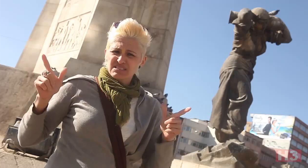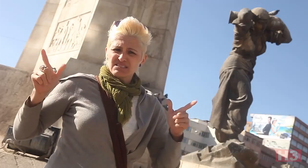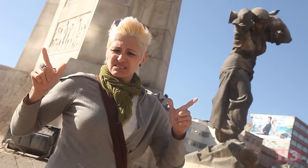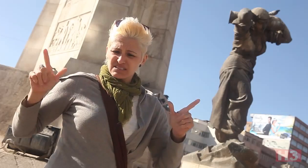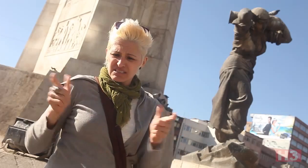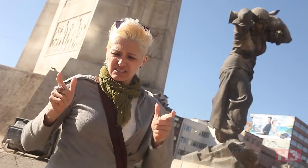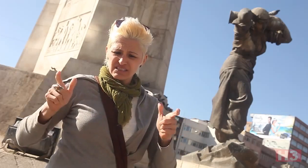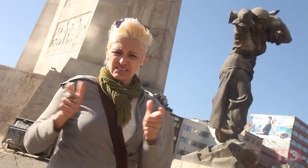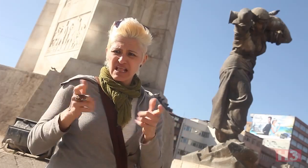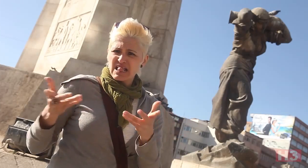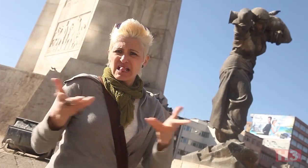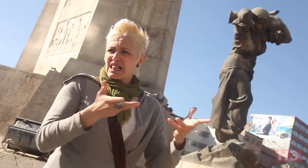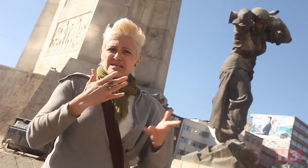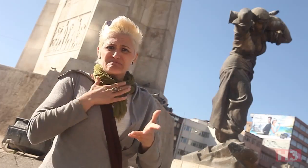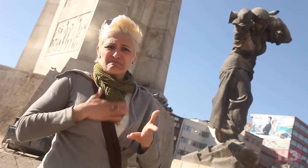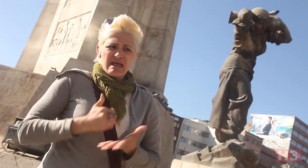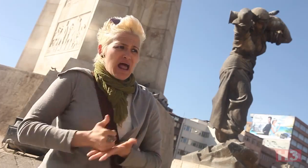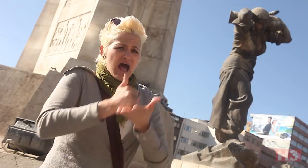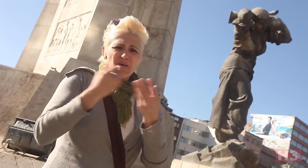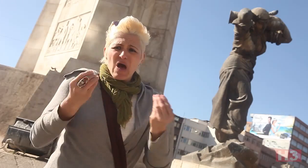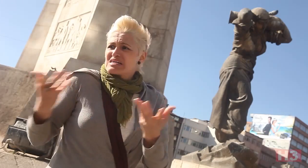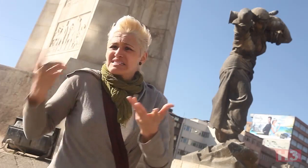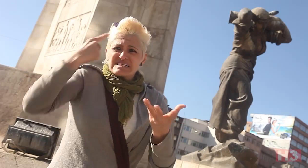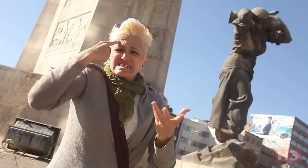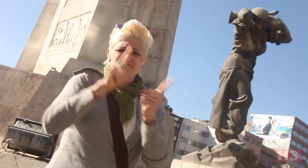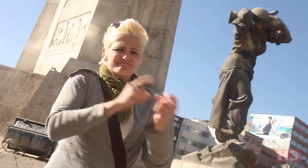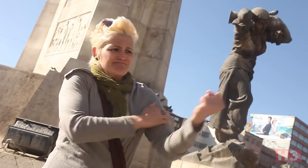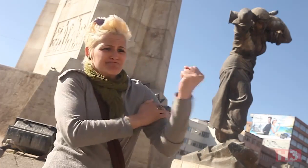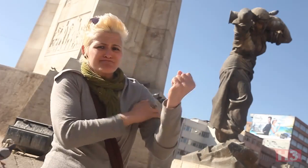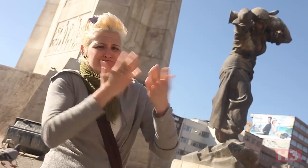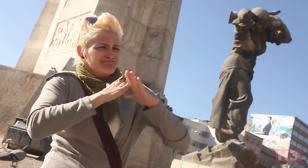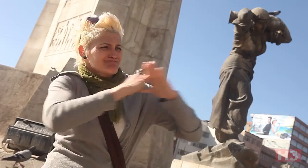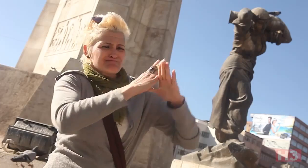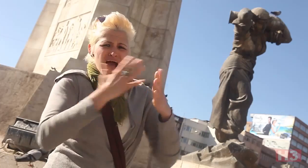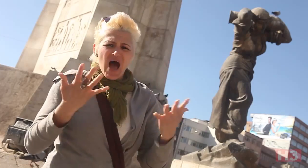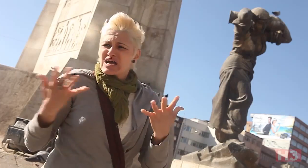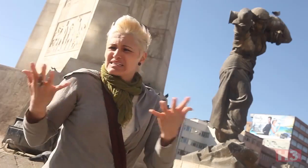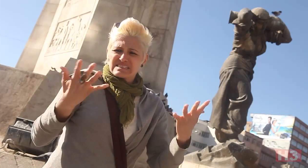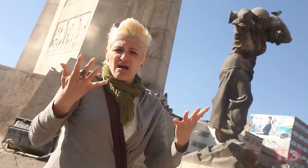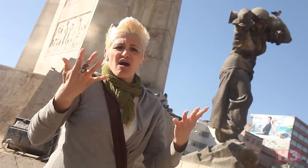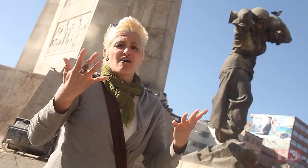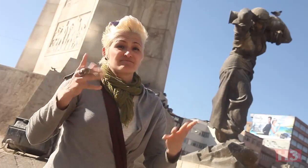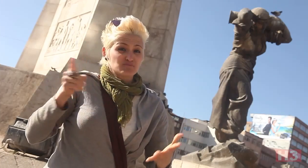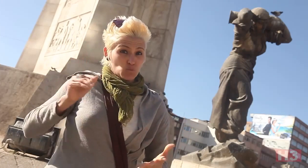Help was needed for strength to defend the enemy.